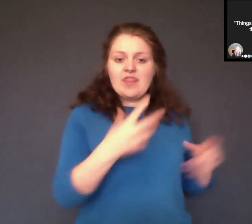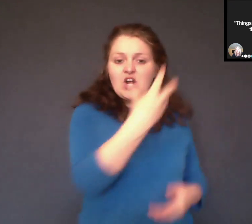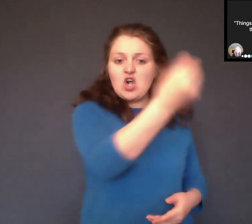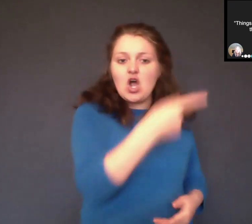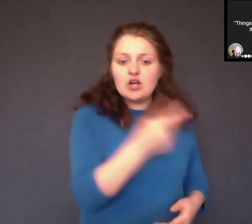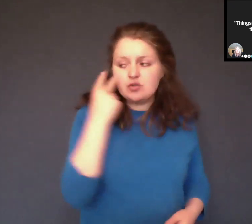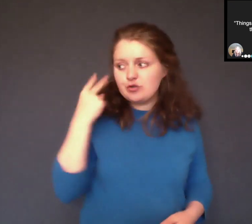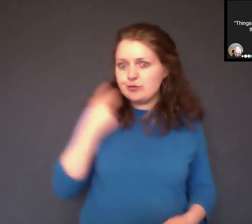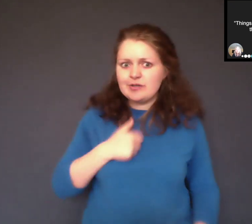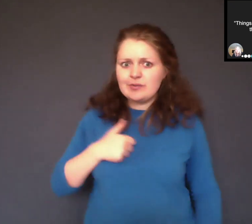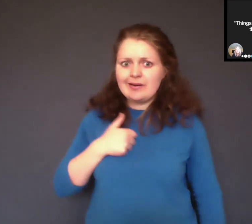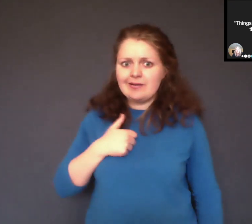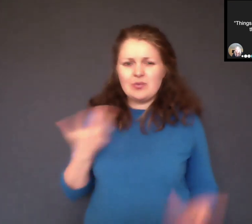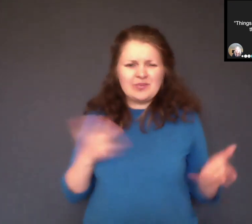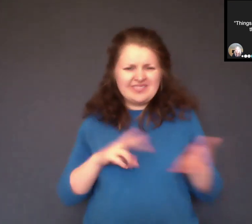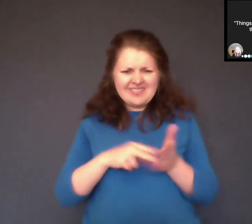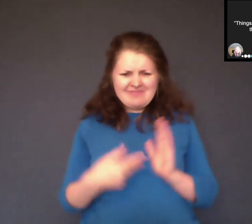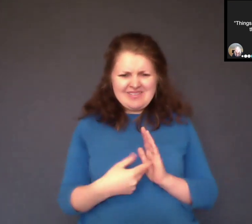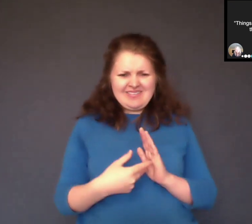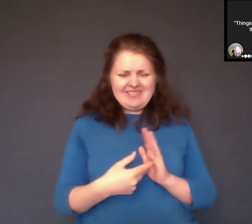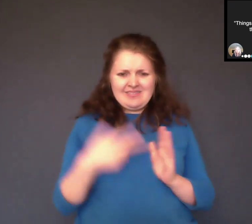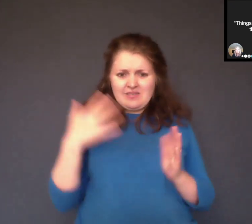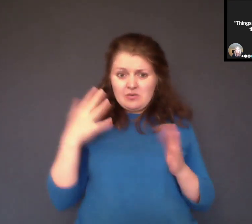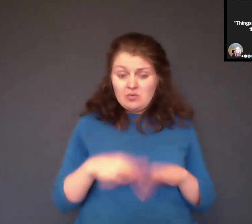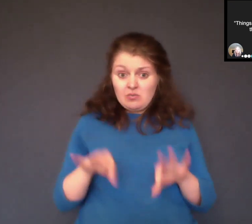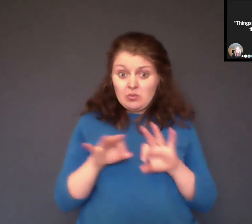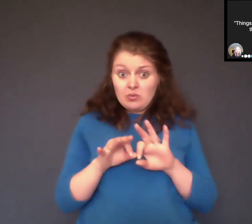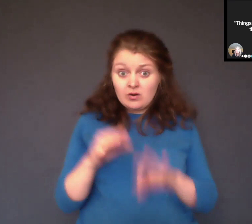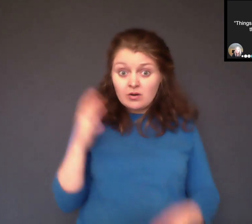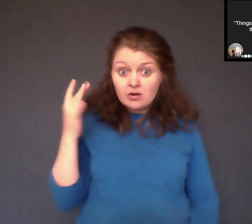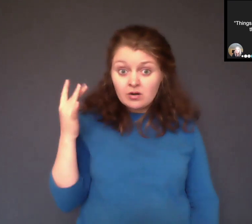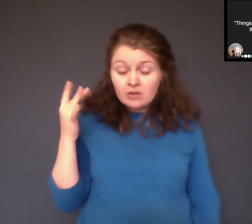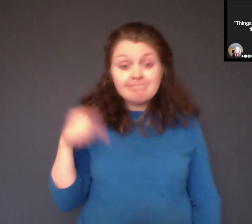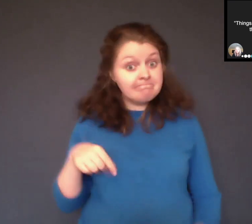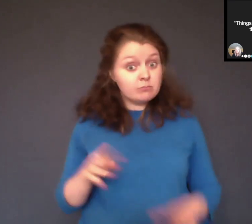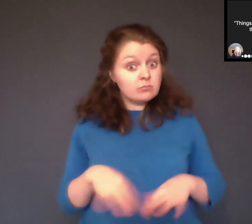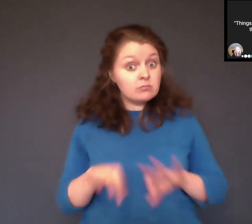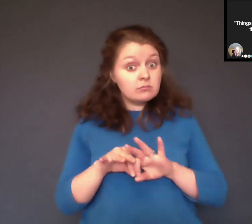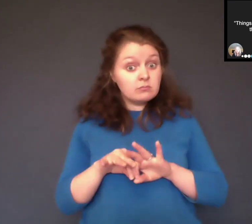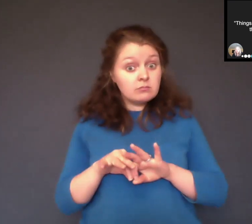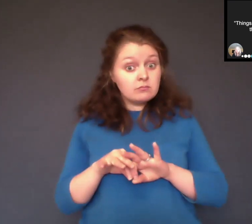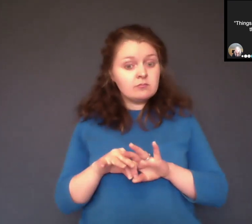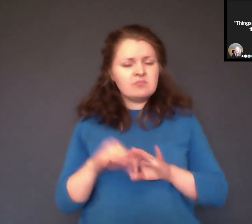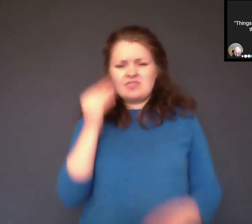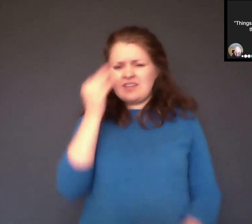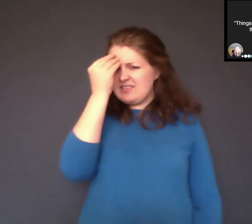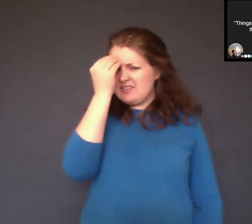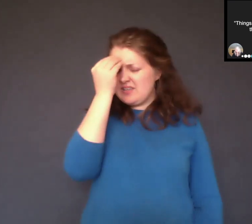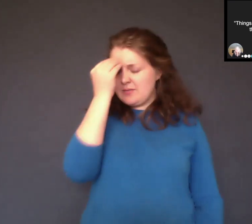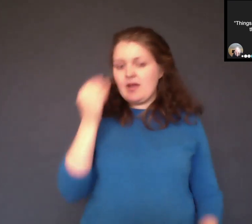what does this mean and why is this important because it is so think about things in life